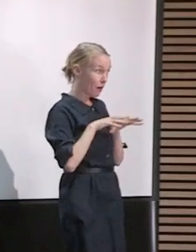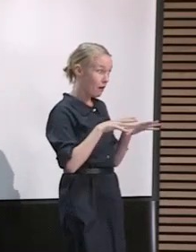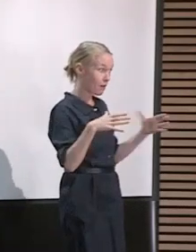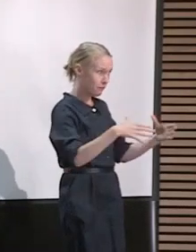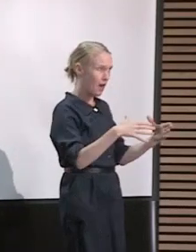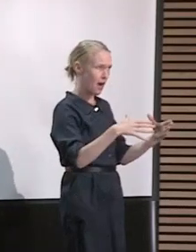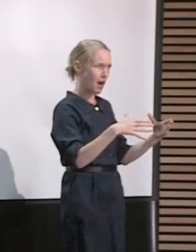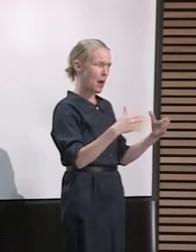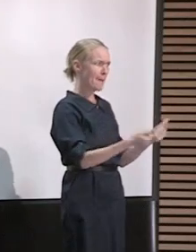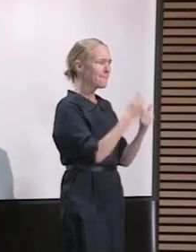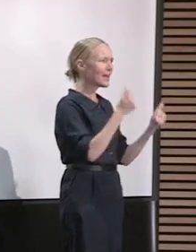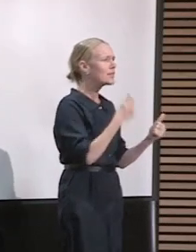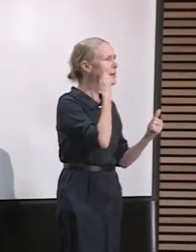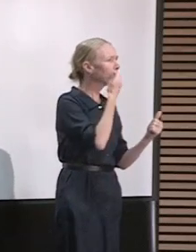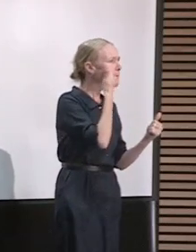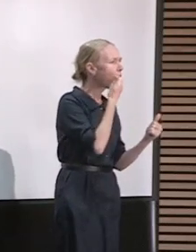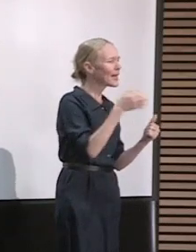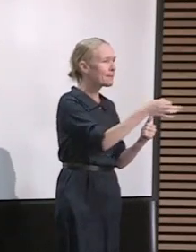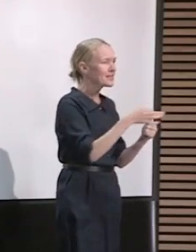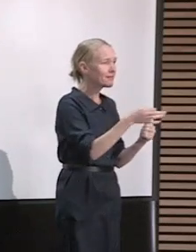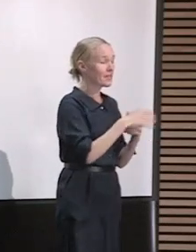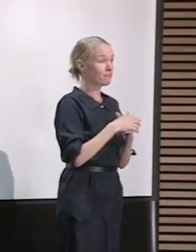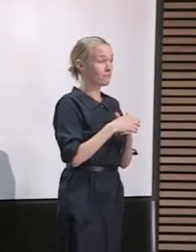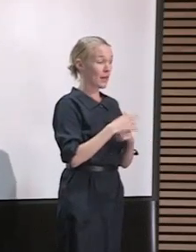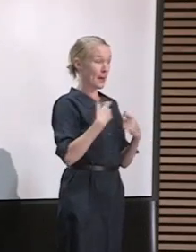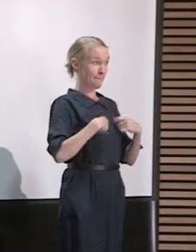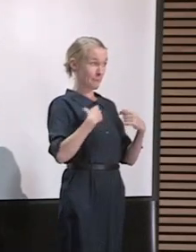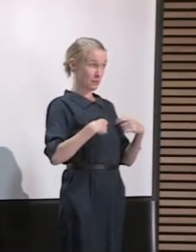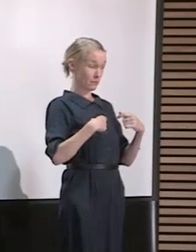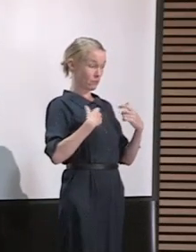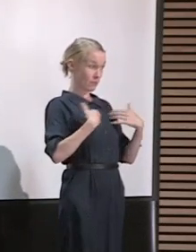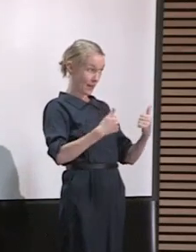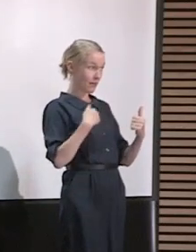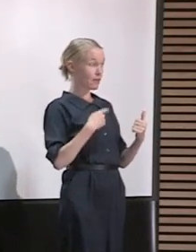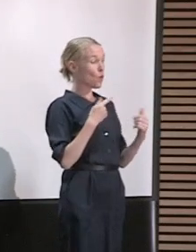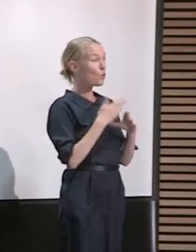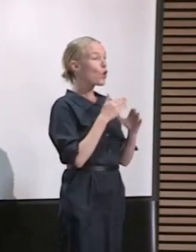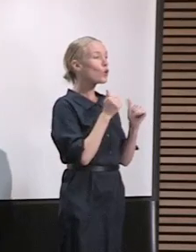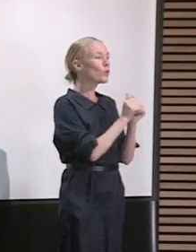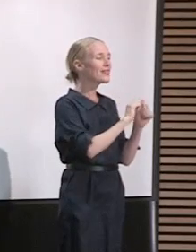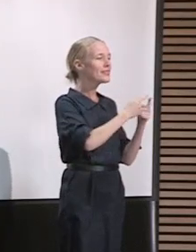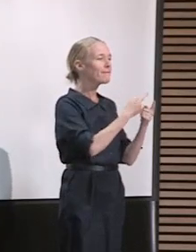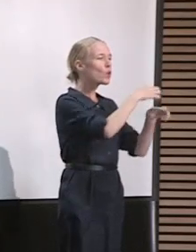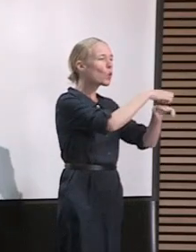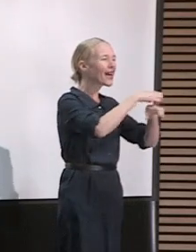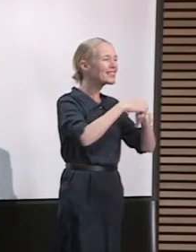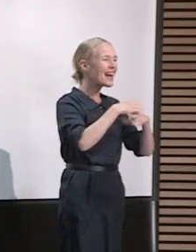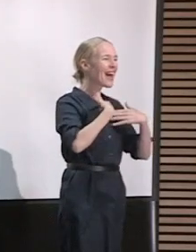experienced in this cluster. We're working very closely, and the Ministry of Health is working very closely, with Pacific and Maori health